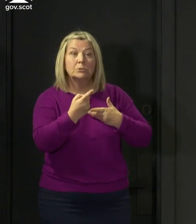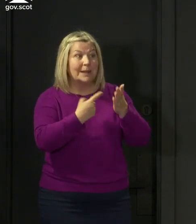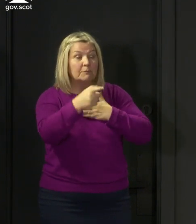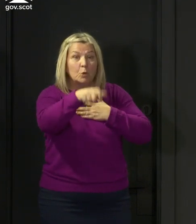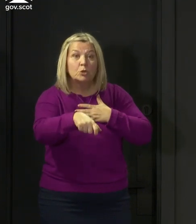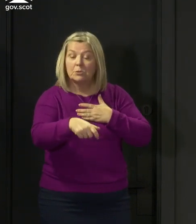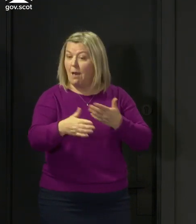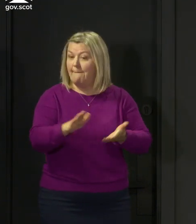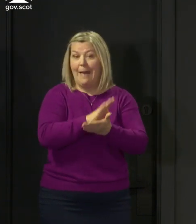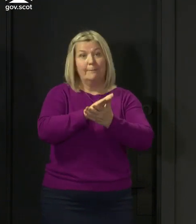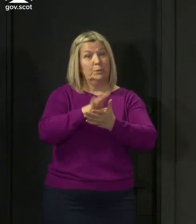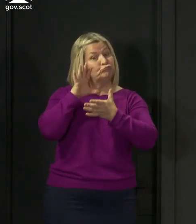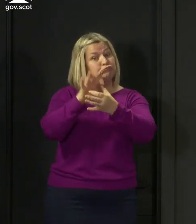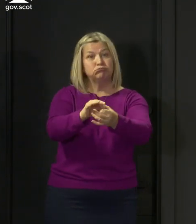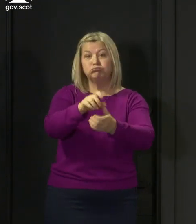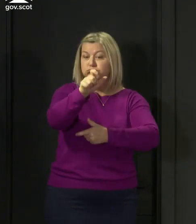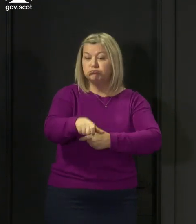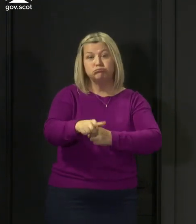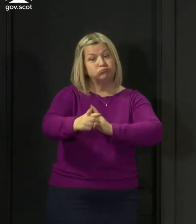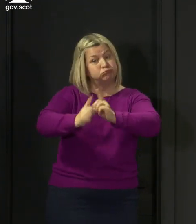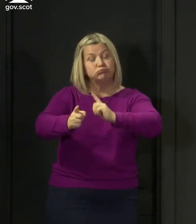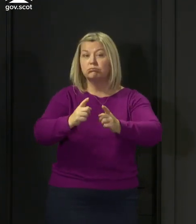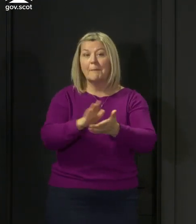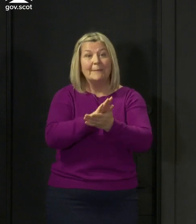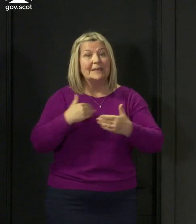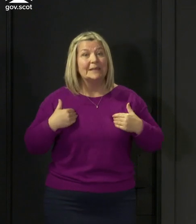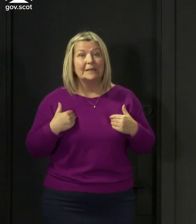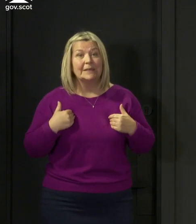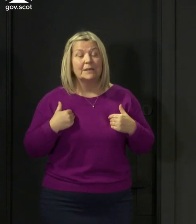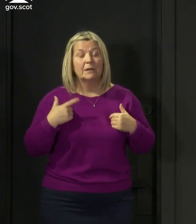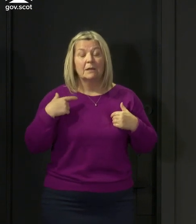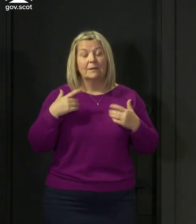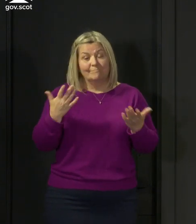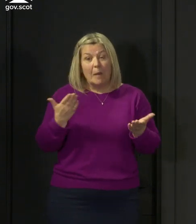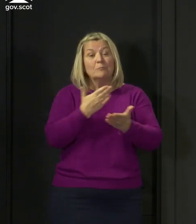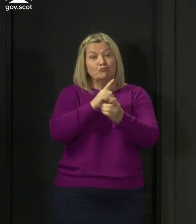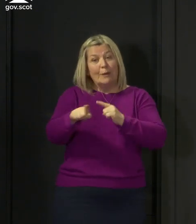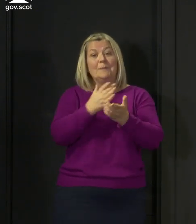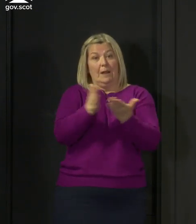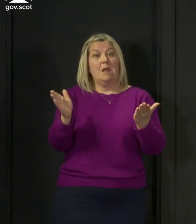them and give as much advice. I can't be clearer here. The position in Scotland has not changed.